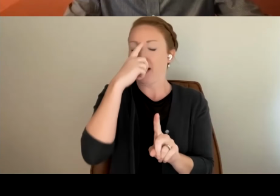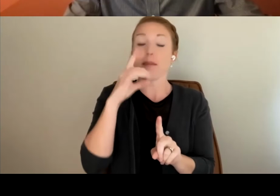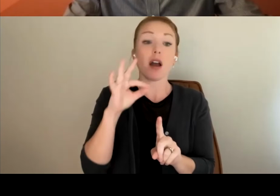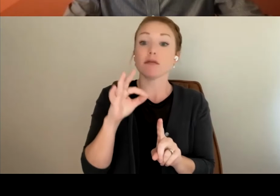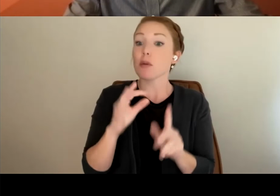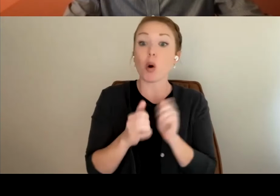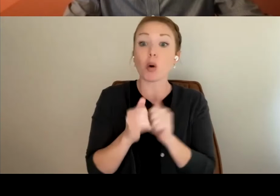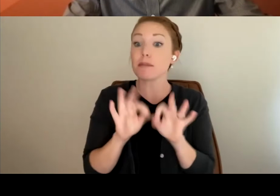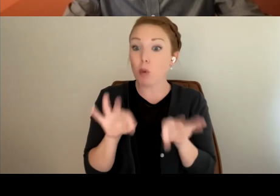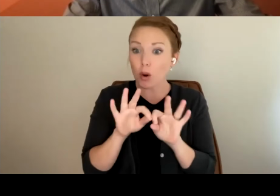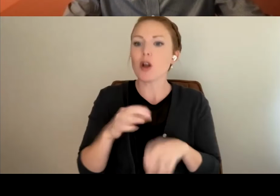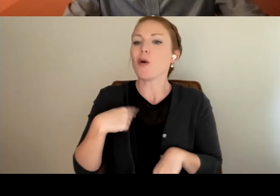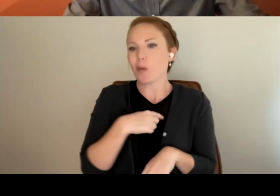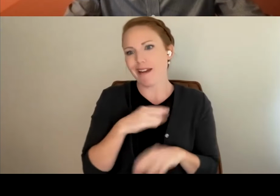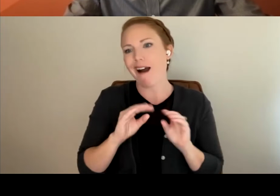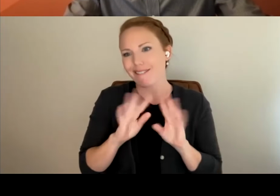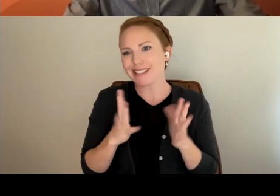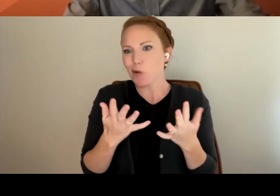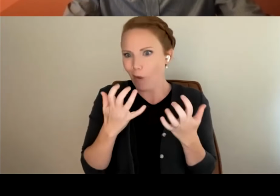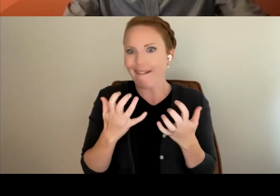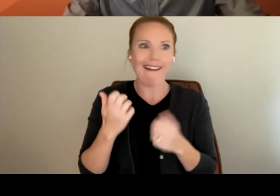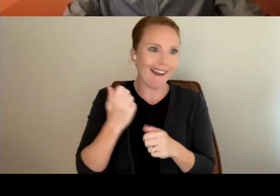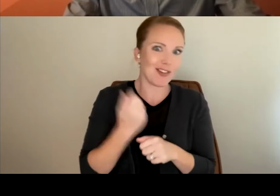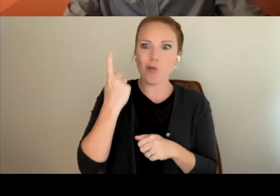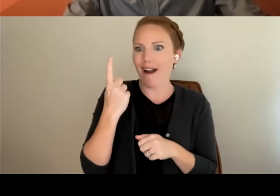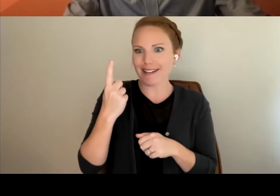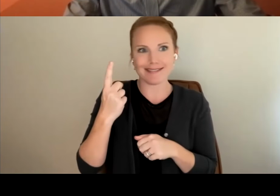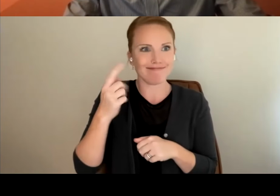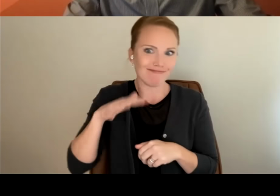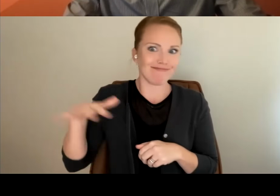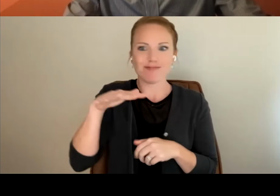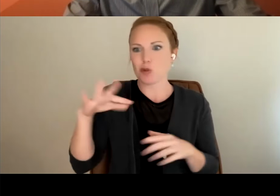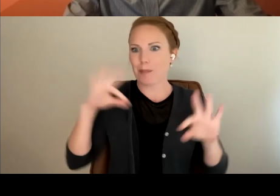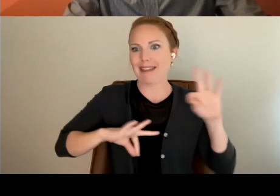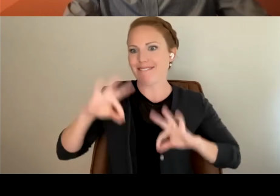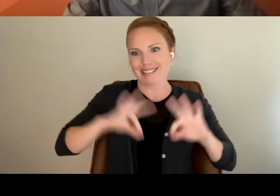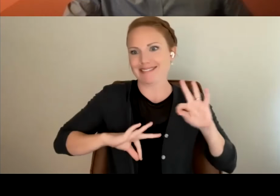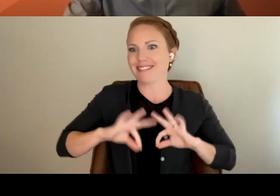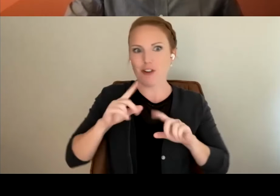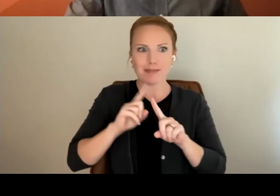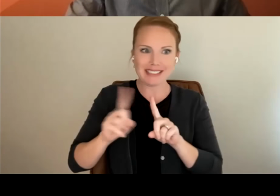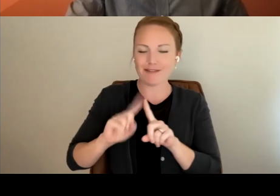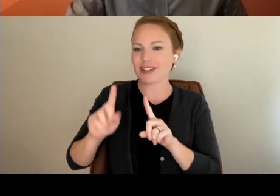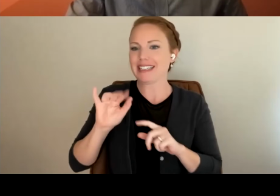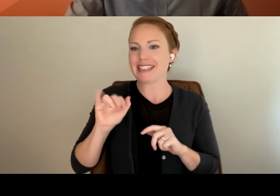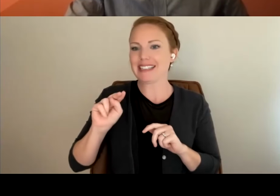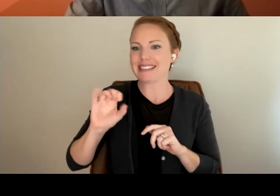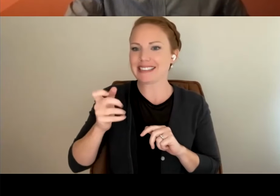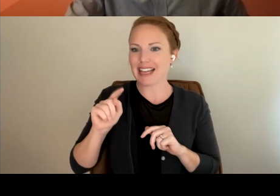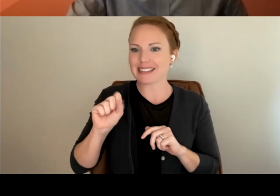we want to end up with everybody being able to benefit from insights. Thank you very much.